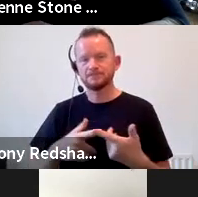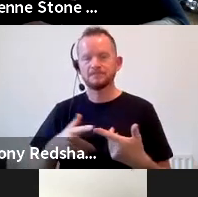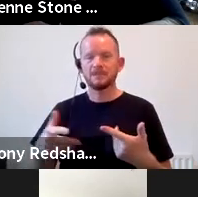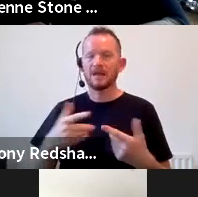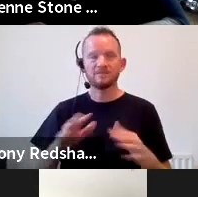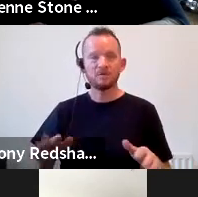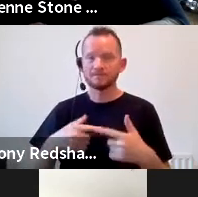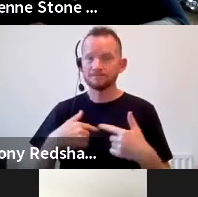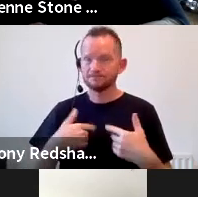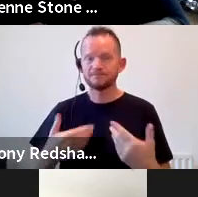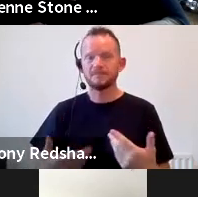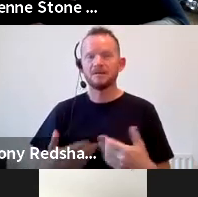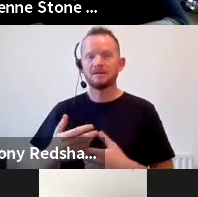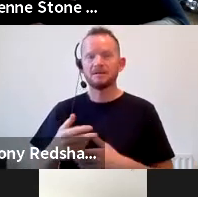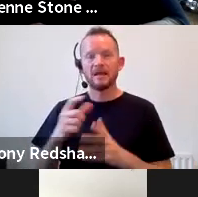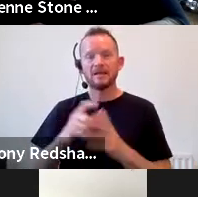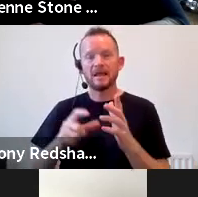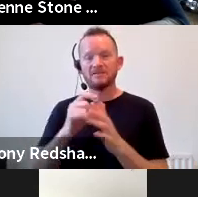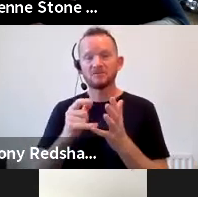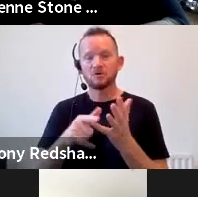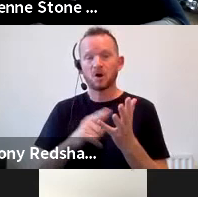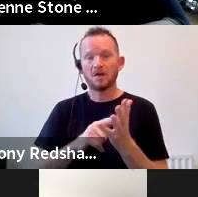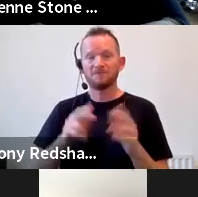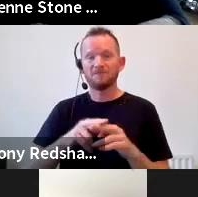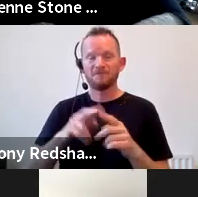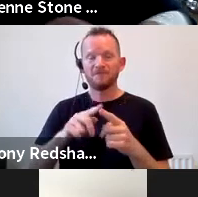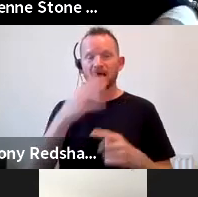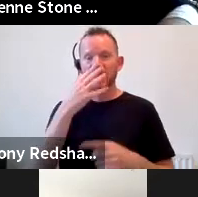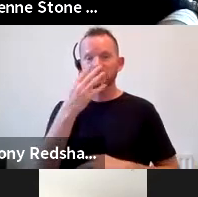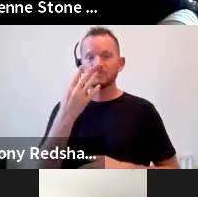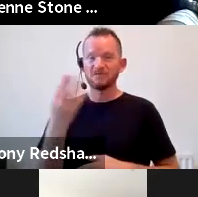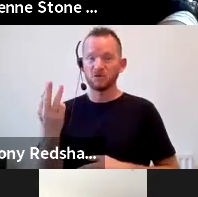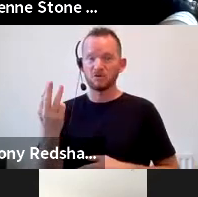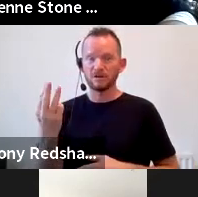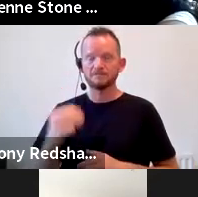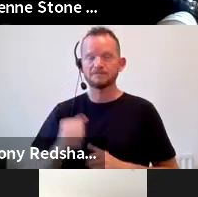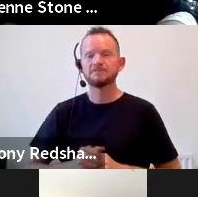And I haven't met MTV Sutcliffe 53 years old.